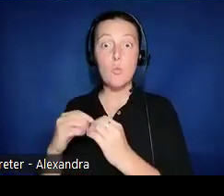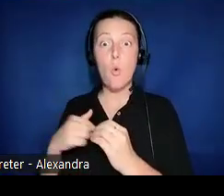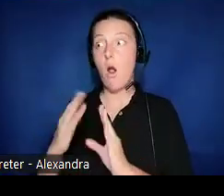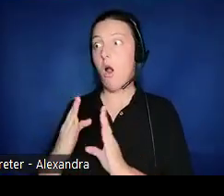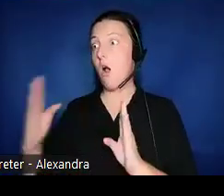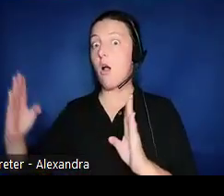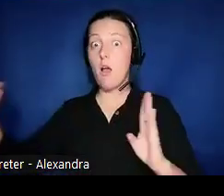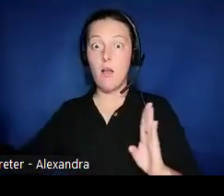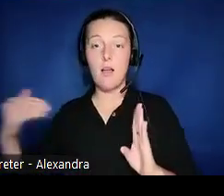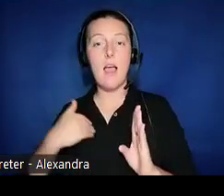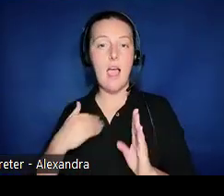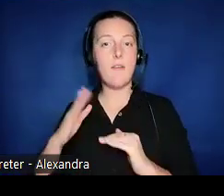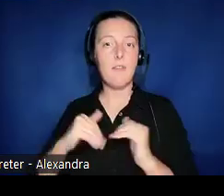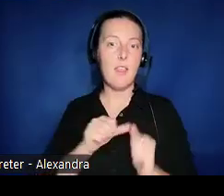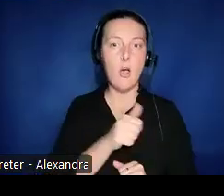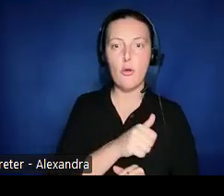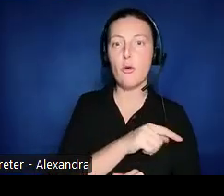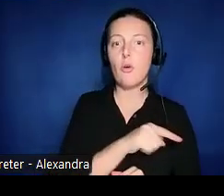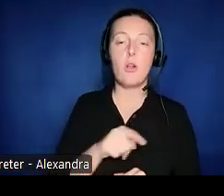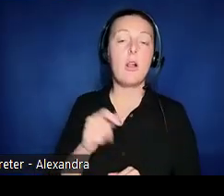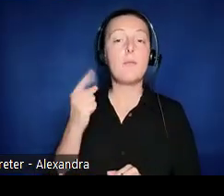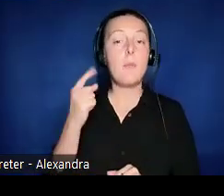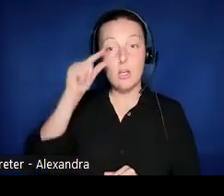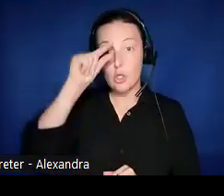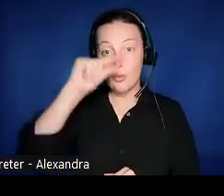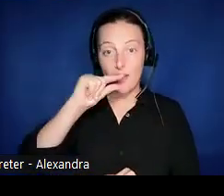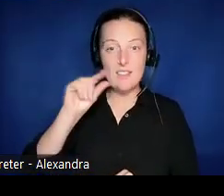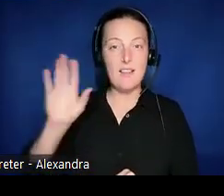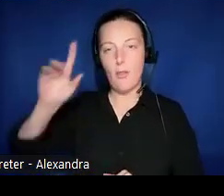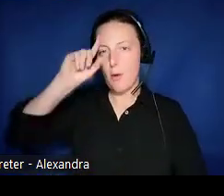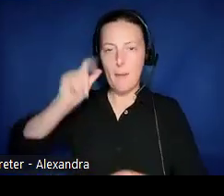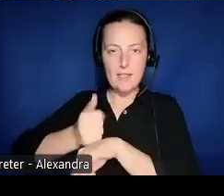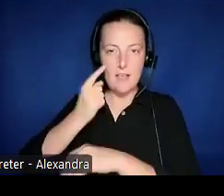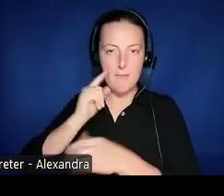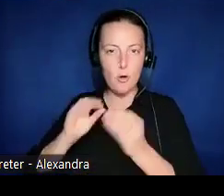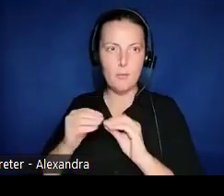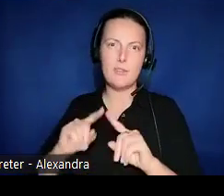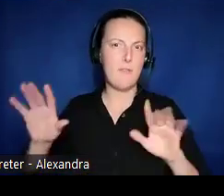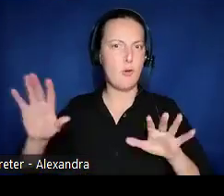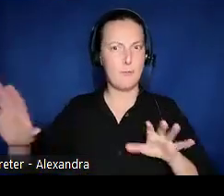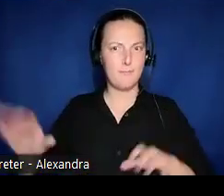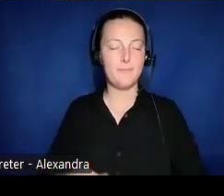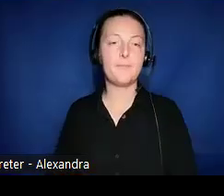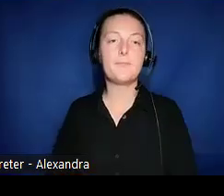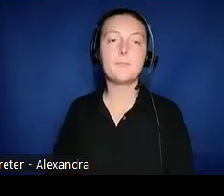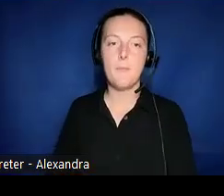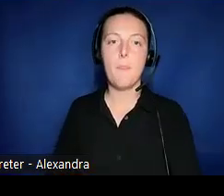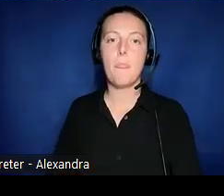differently. So part of the reason that the uh the rind papyrus here uh one thing I forgot to mention